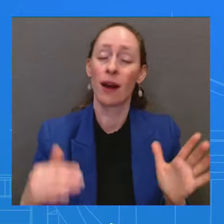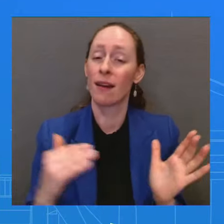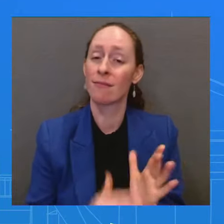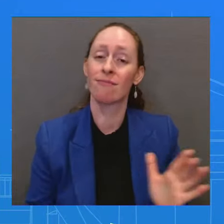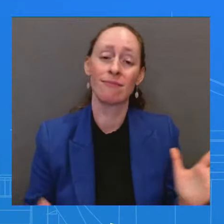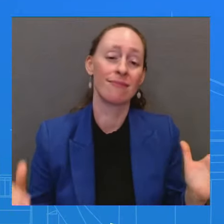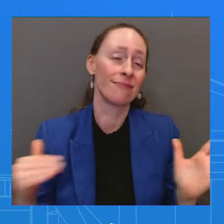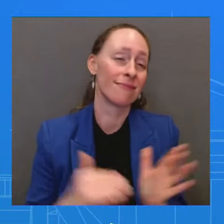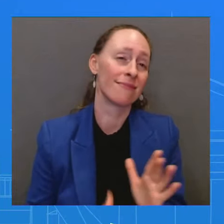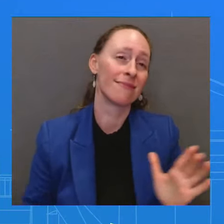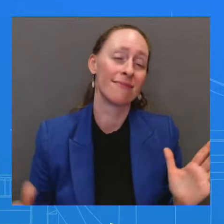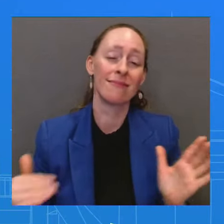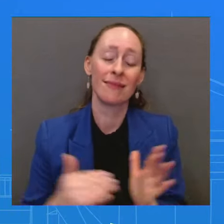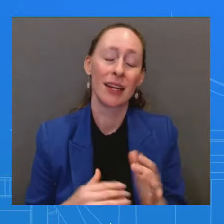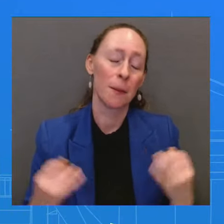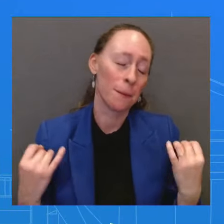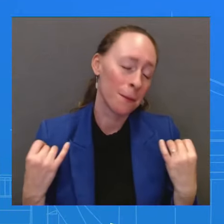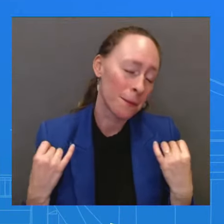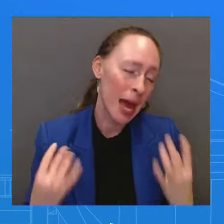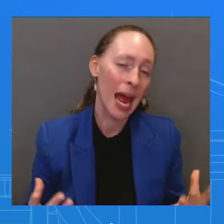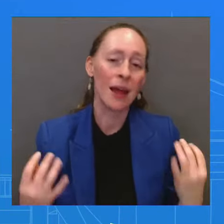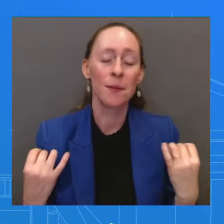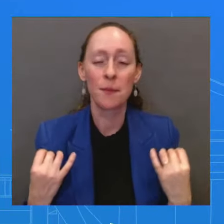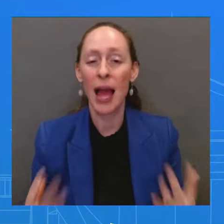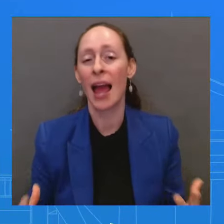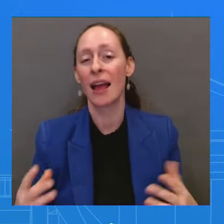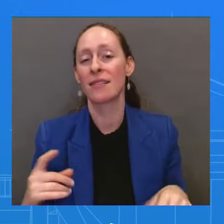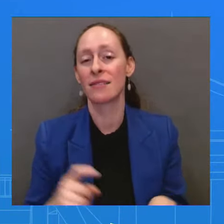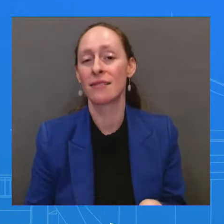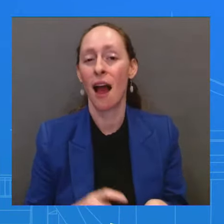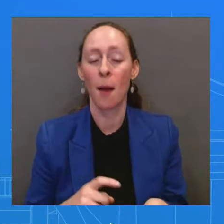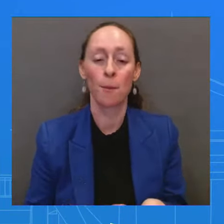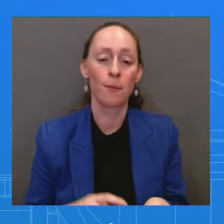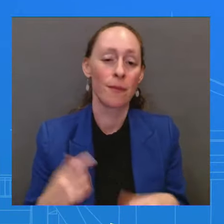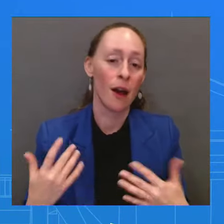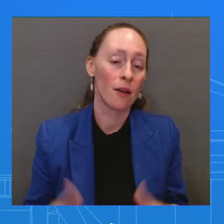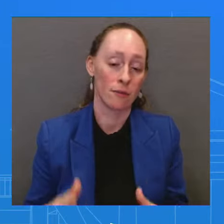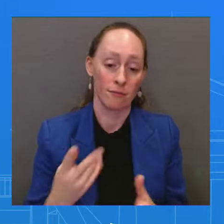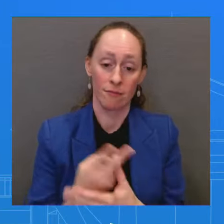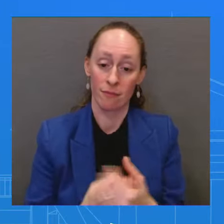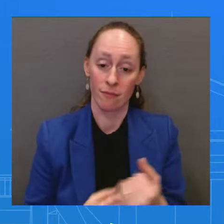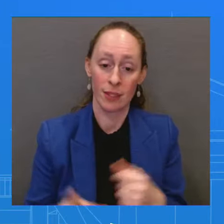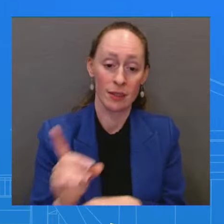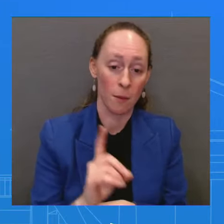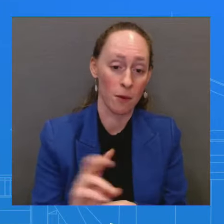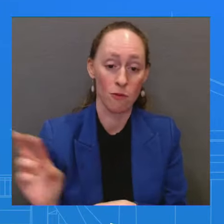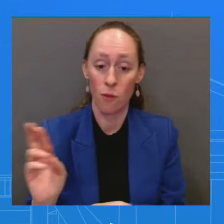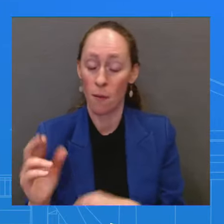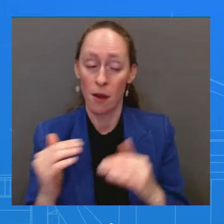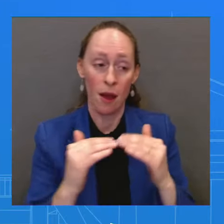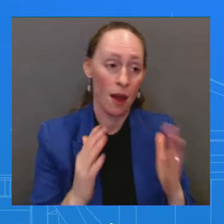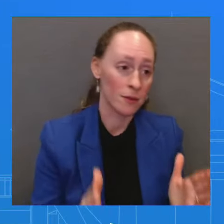We've seen that in the House, in the Senate, from Republicans, from Democrats. They've been very public about it. And we don't believe any -- that has changed.